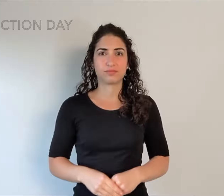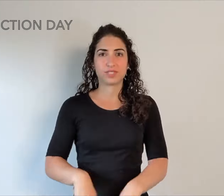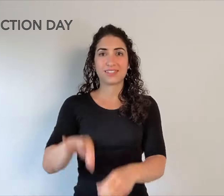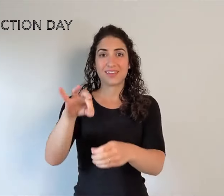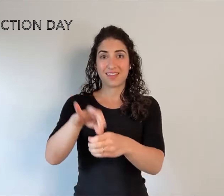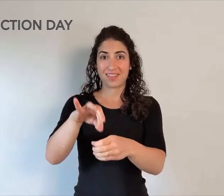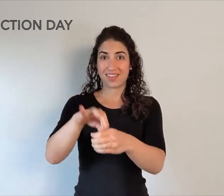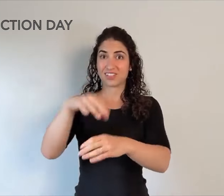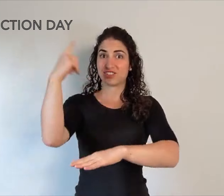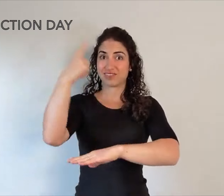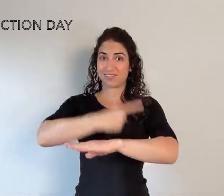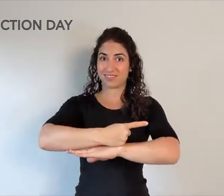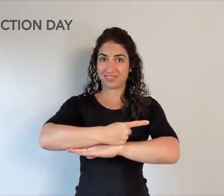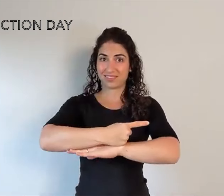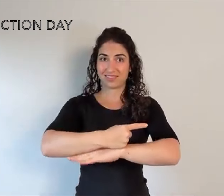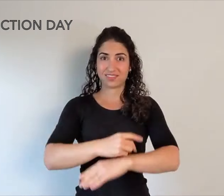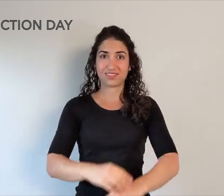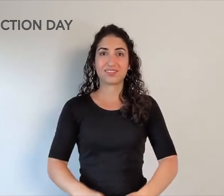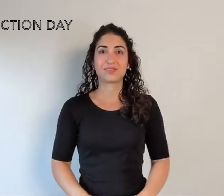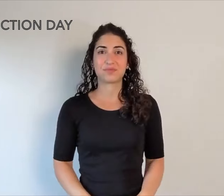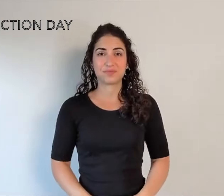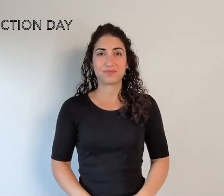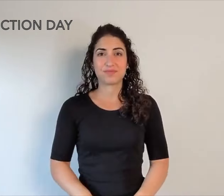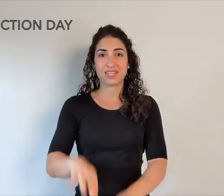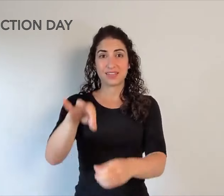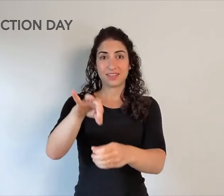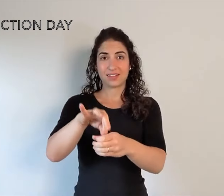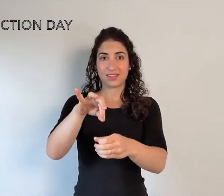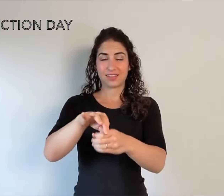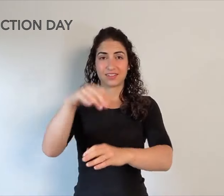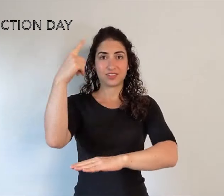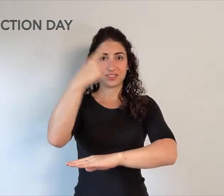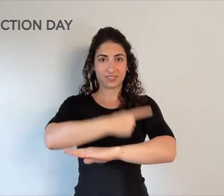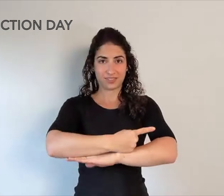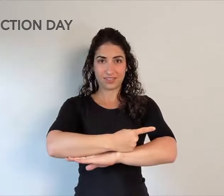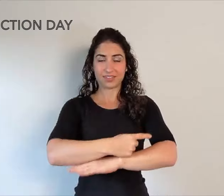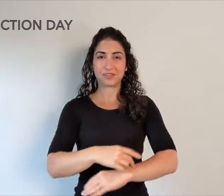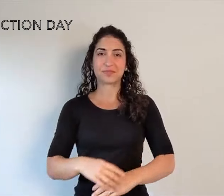ELECTION DAY